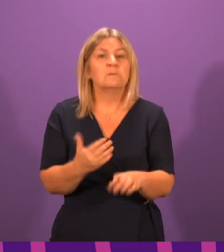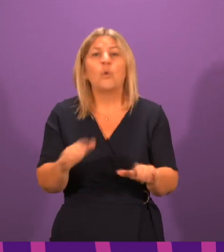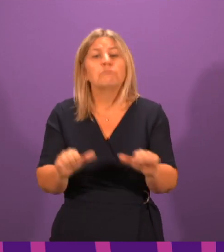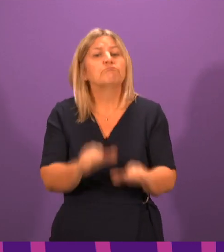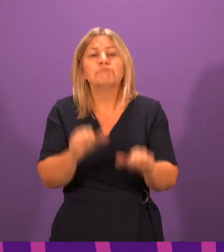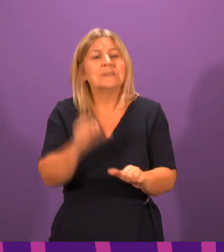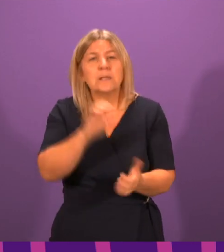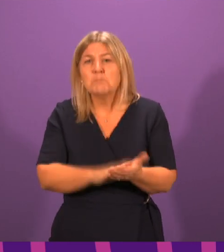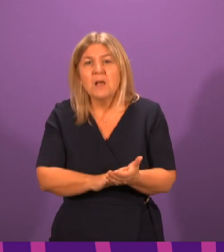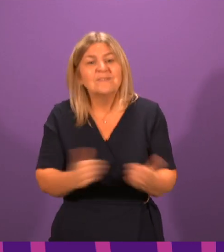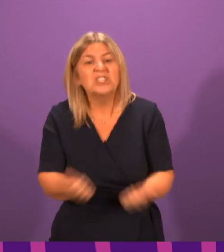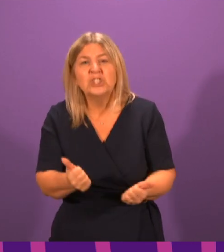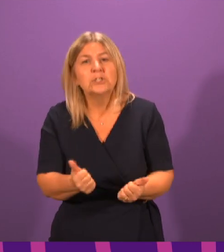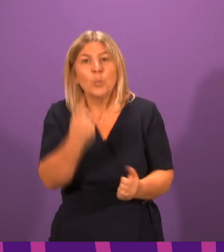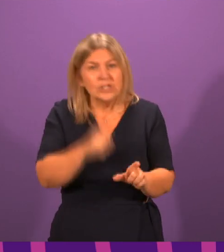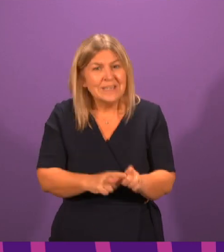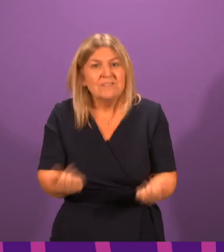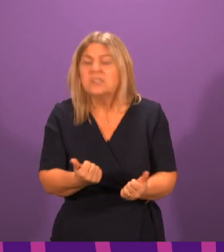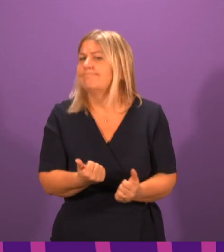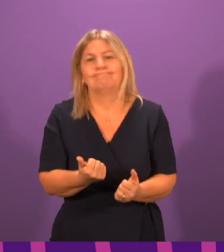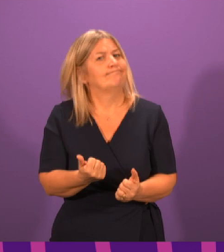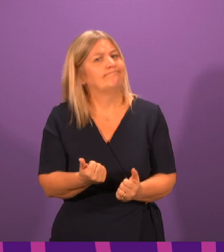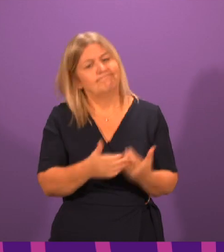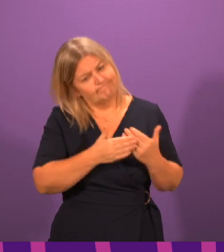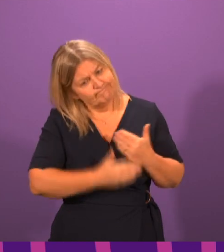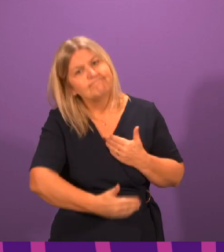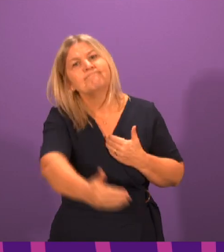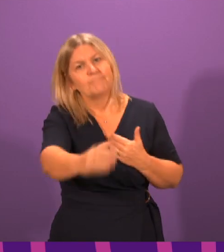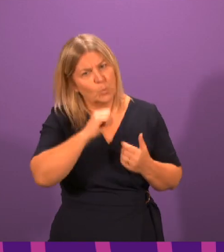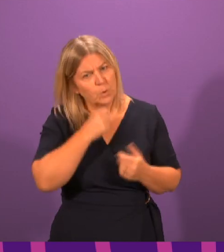in six months or even a year. It will be undertaken carefully and